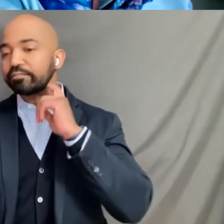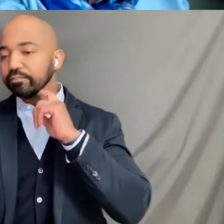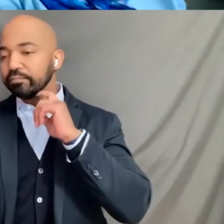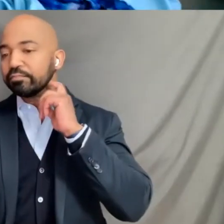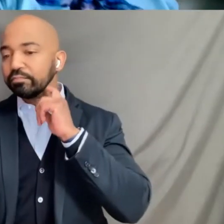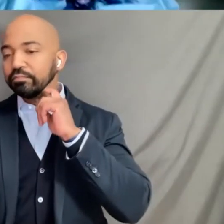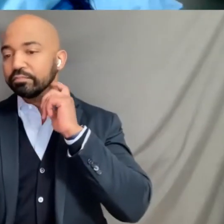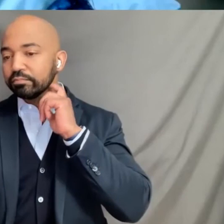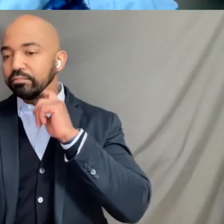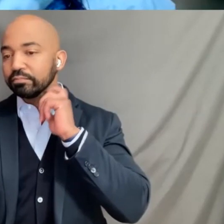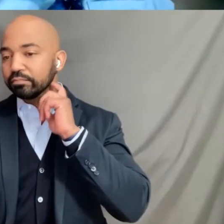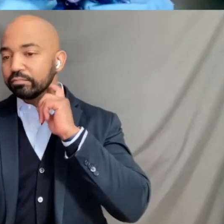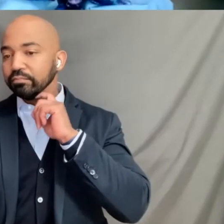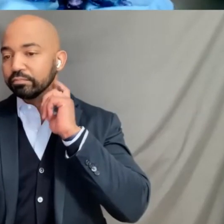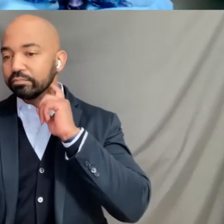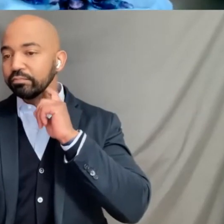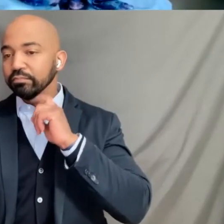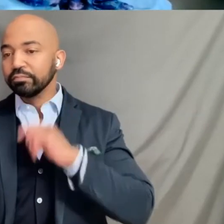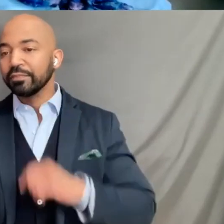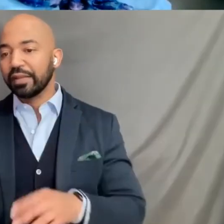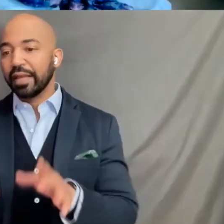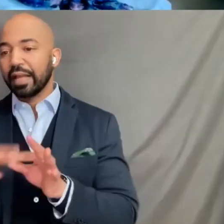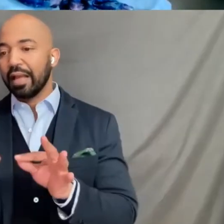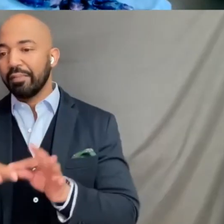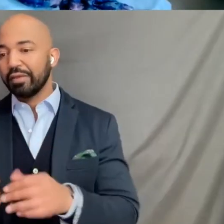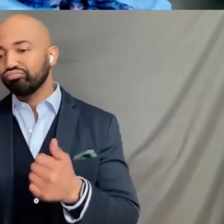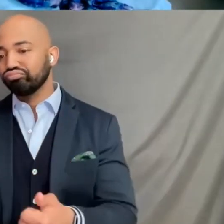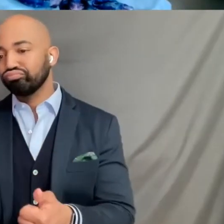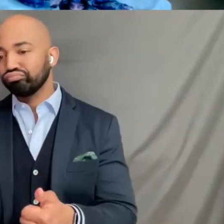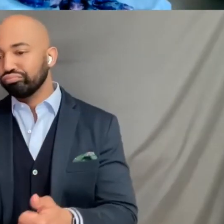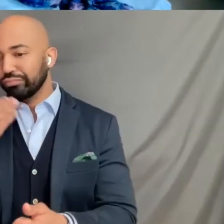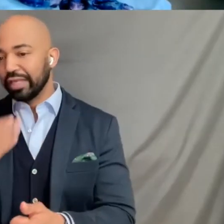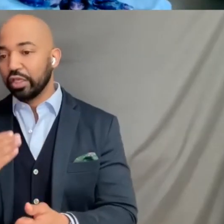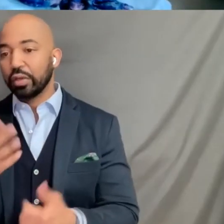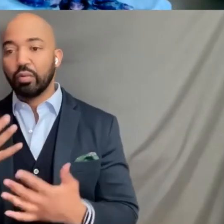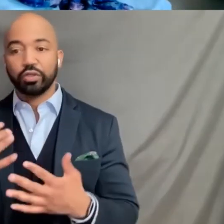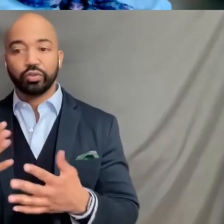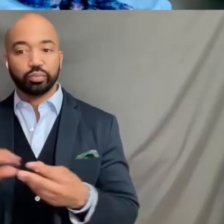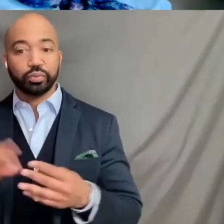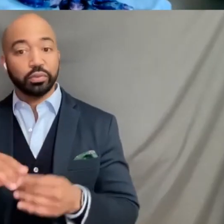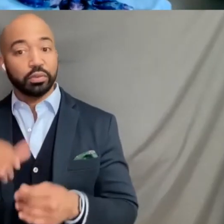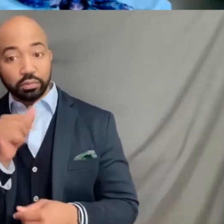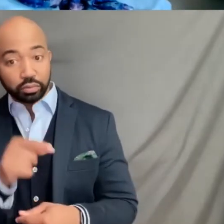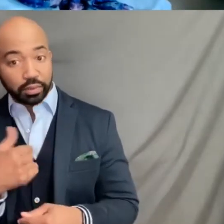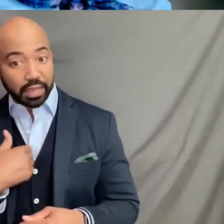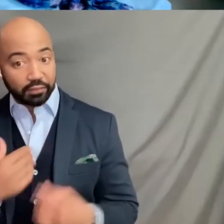That's a really great comment and I'd like to comment back on it. Loree, I don't know if you have a comment on that or not?